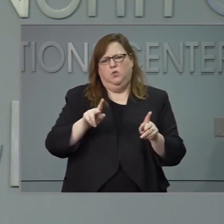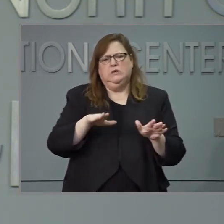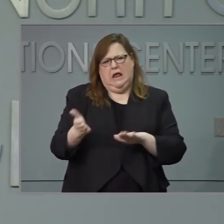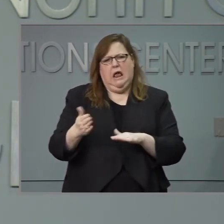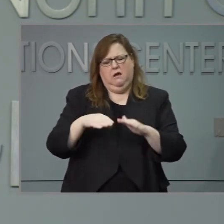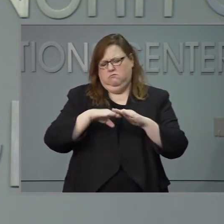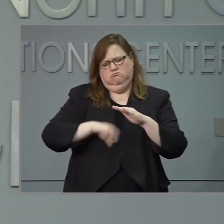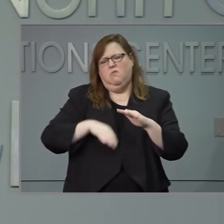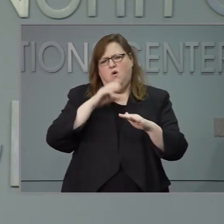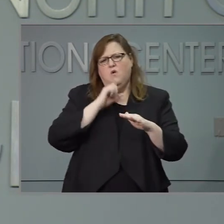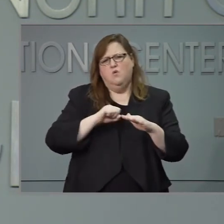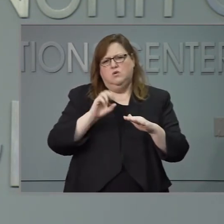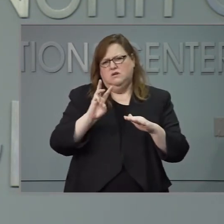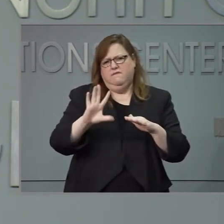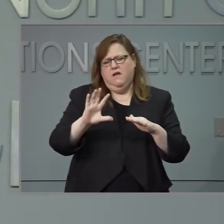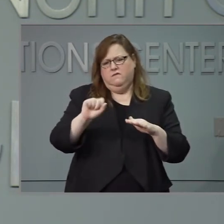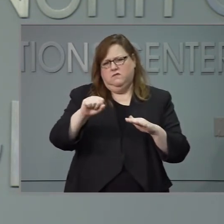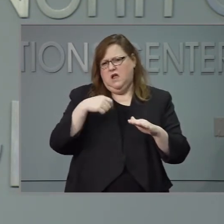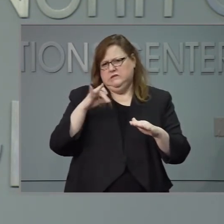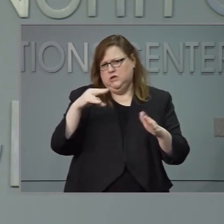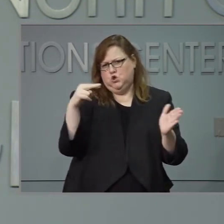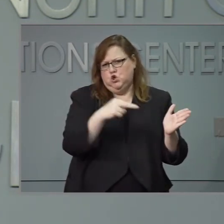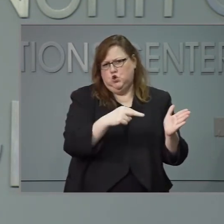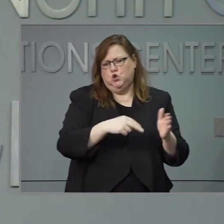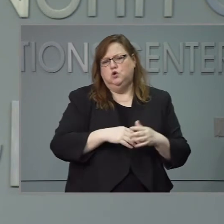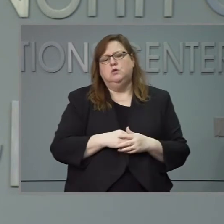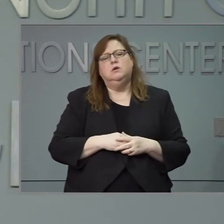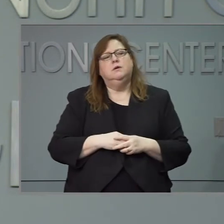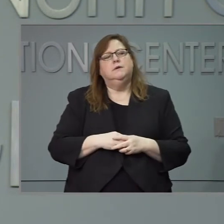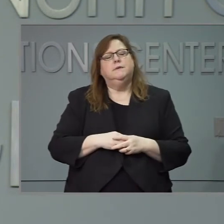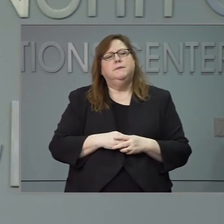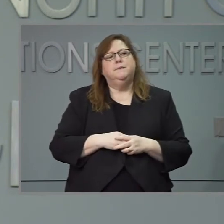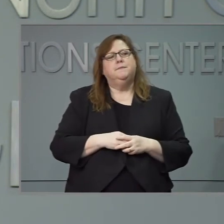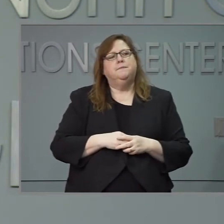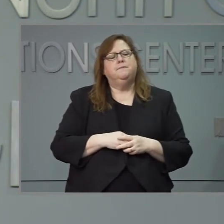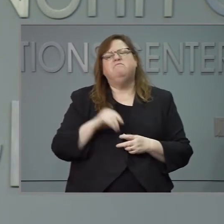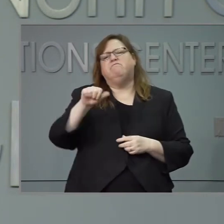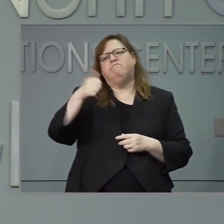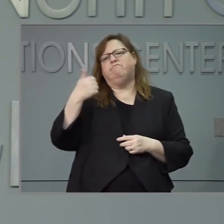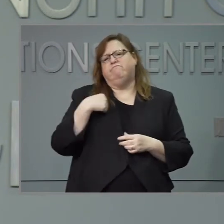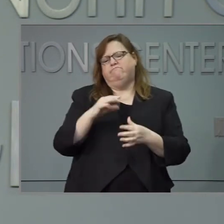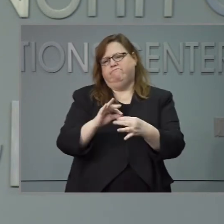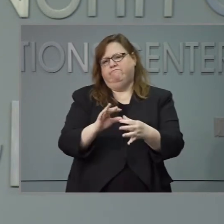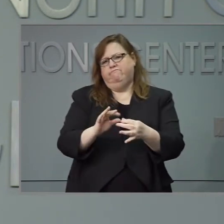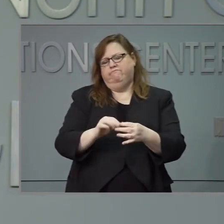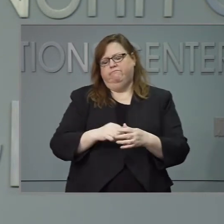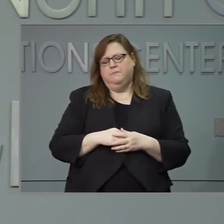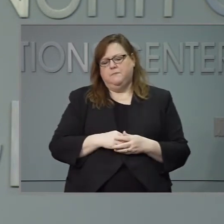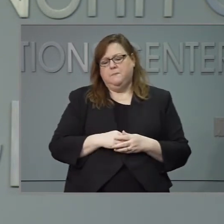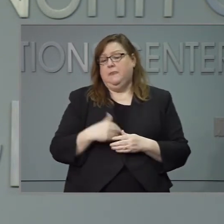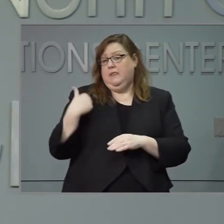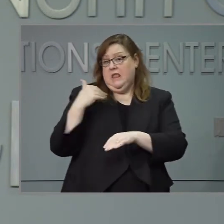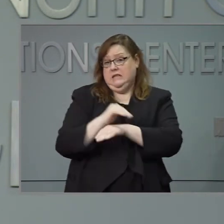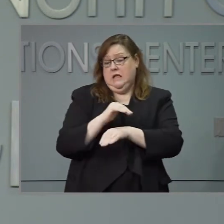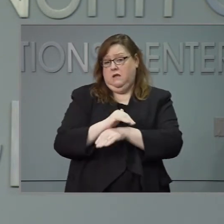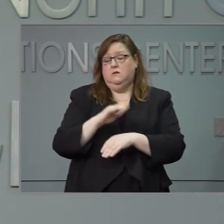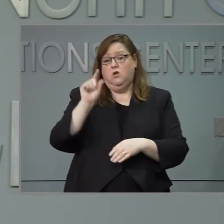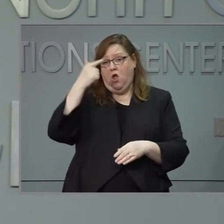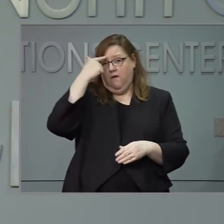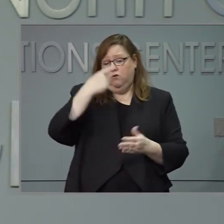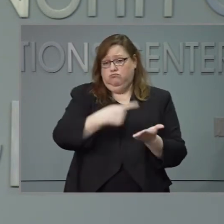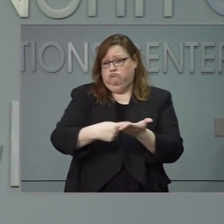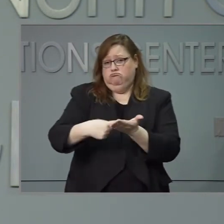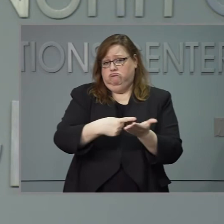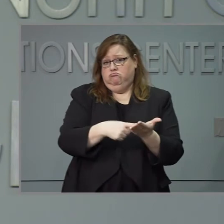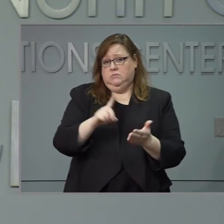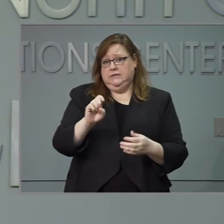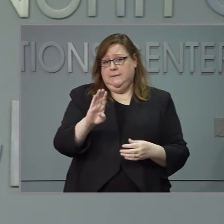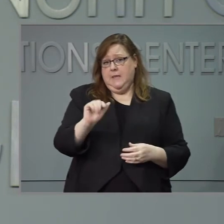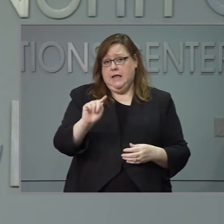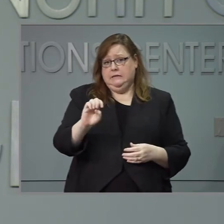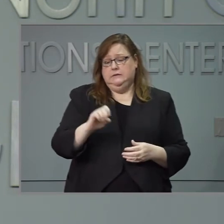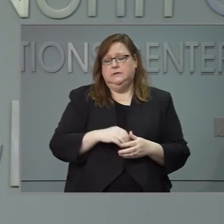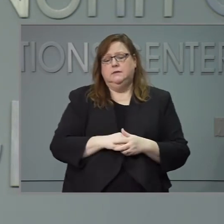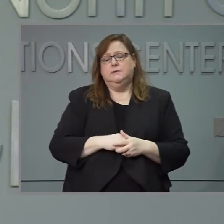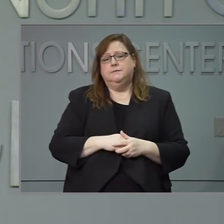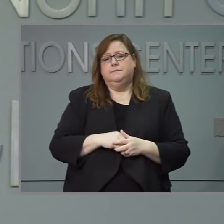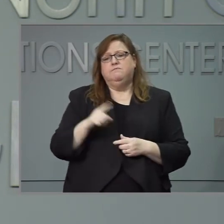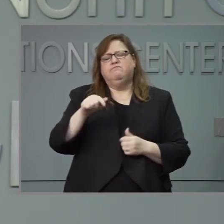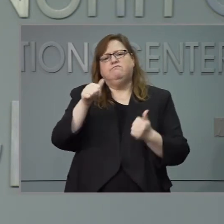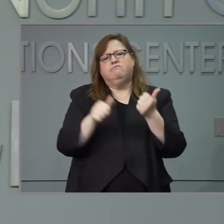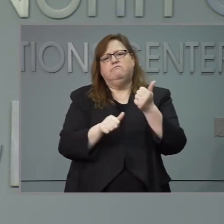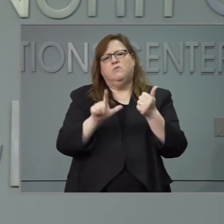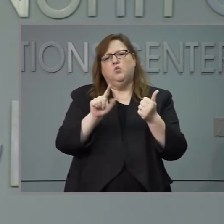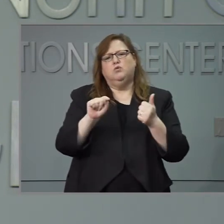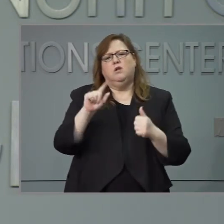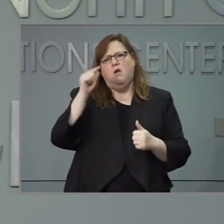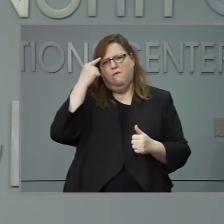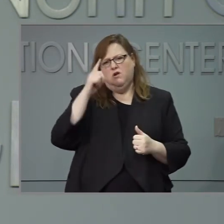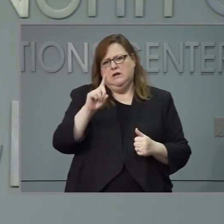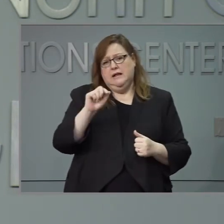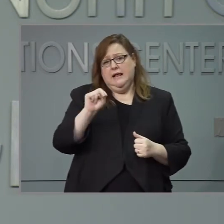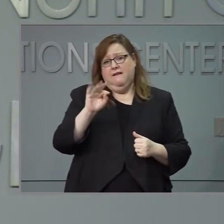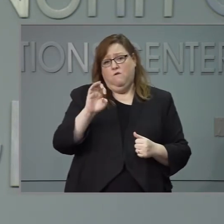HACEMOS CON LOS OFICIAL EN INSTITUCIONES CORRECCIÓN CIONALS